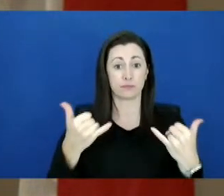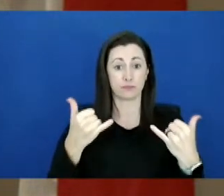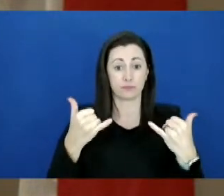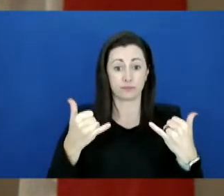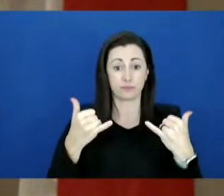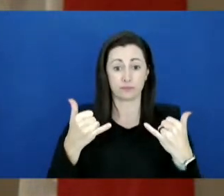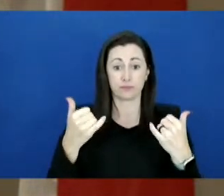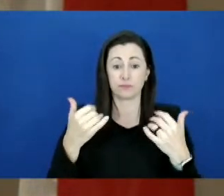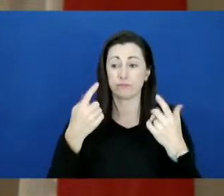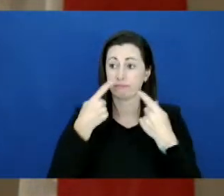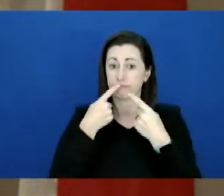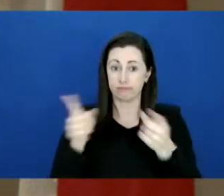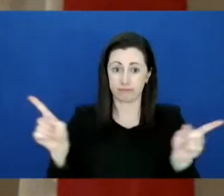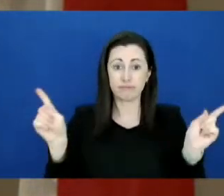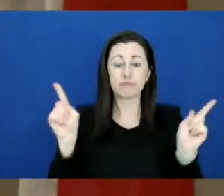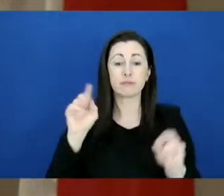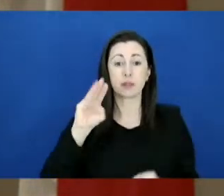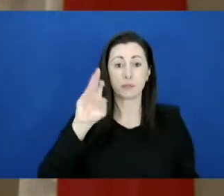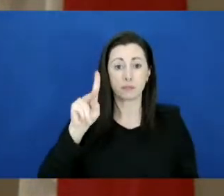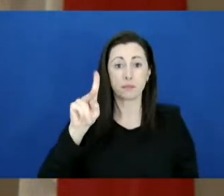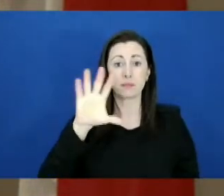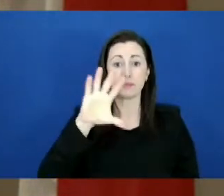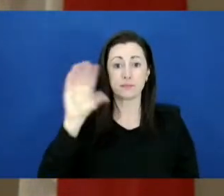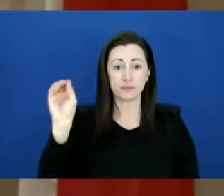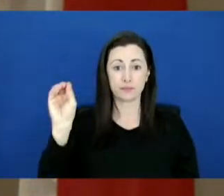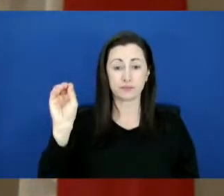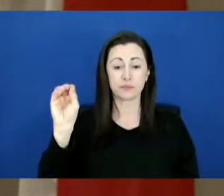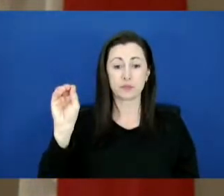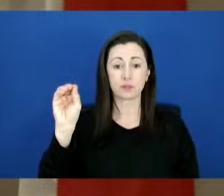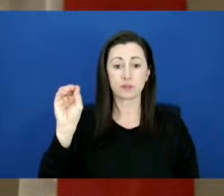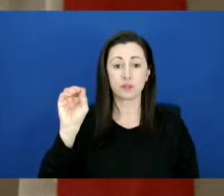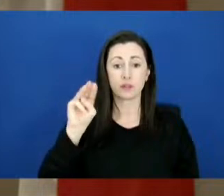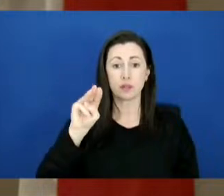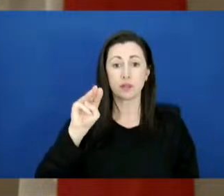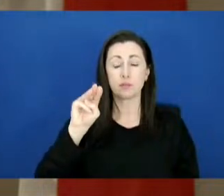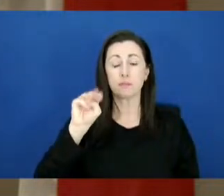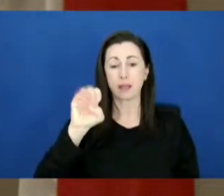BEHAVIORAL HEALTH STRATEGIC